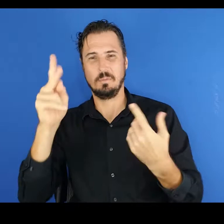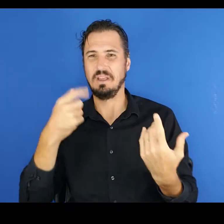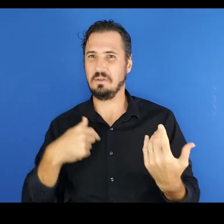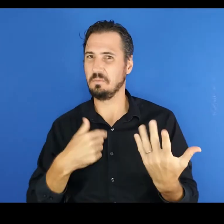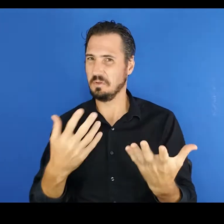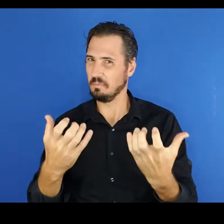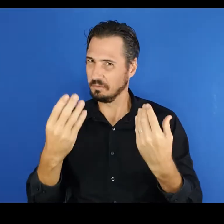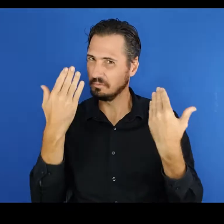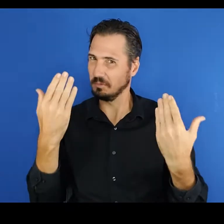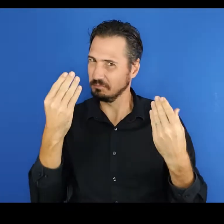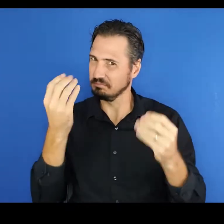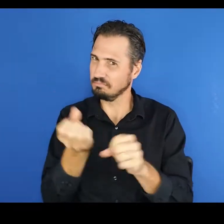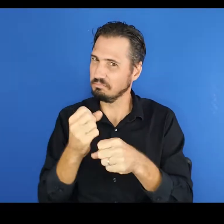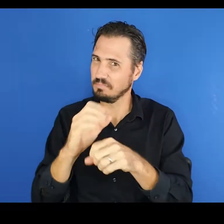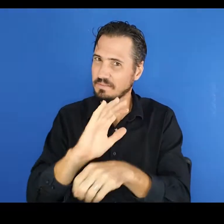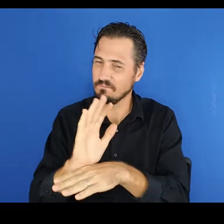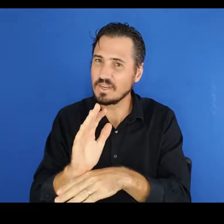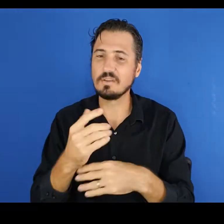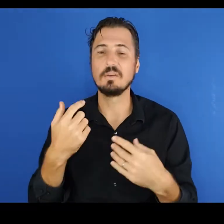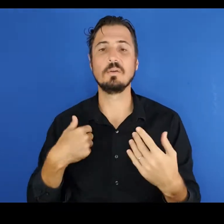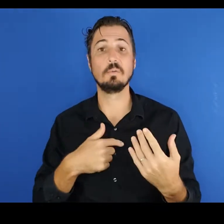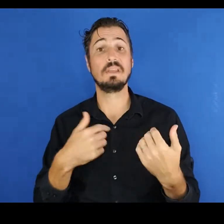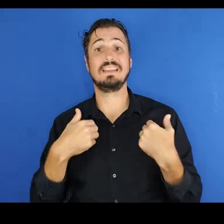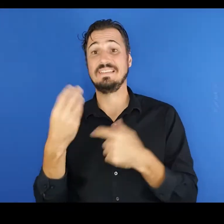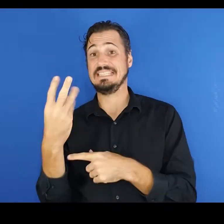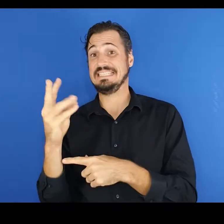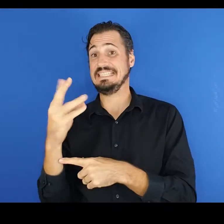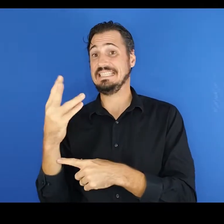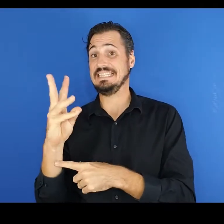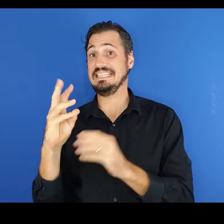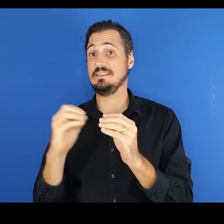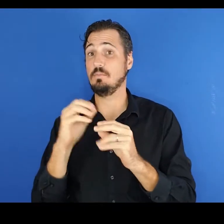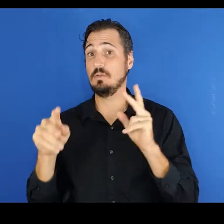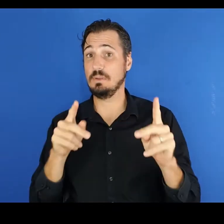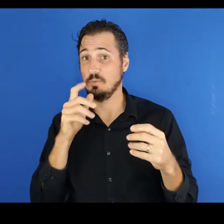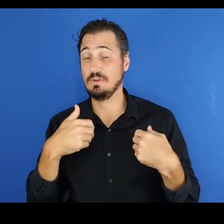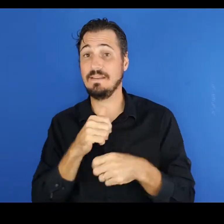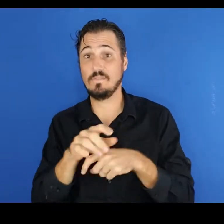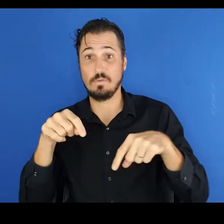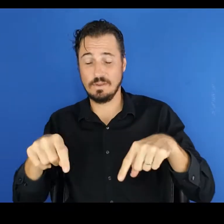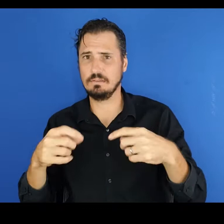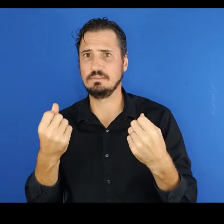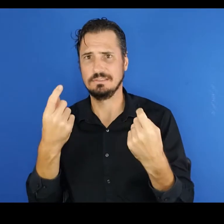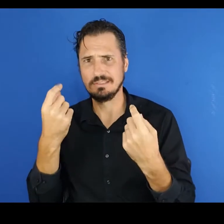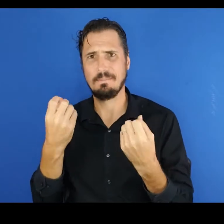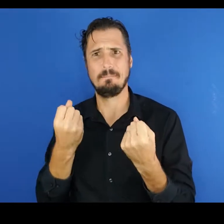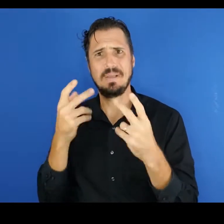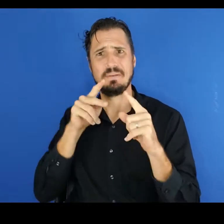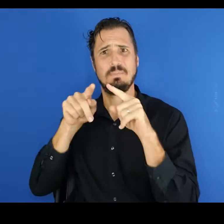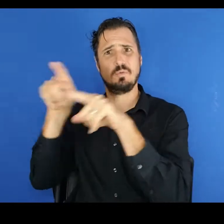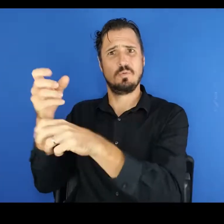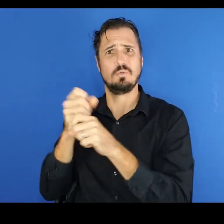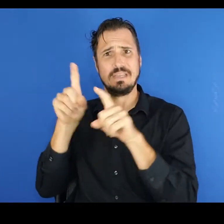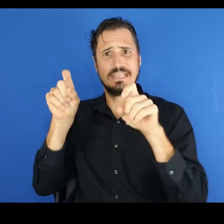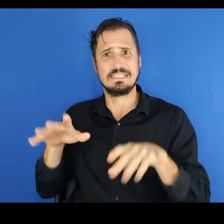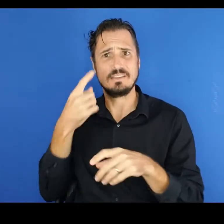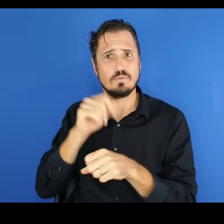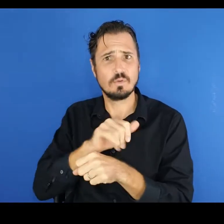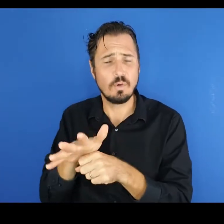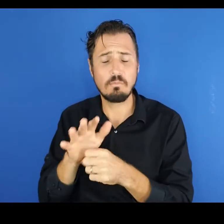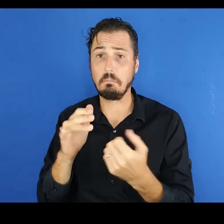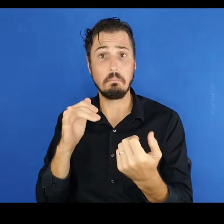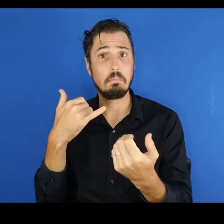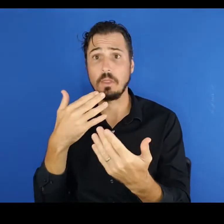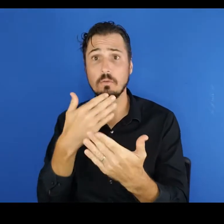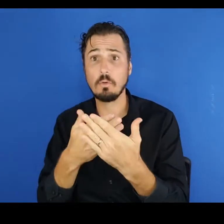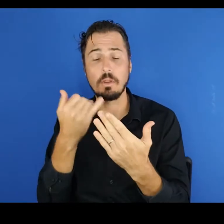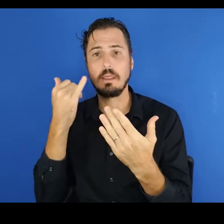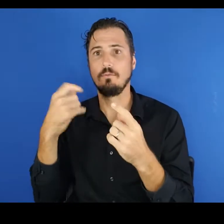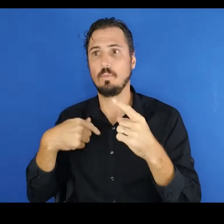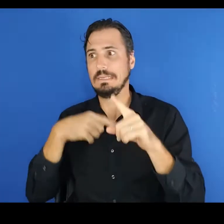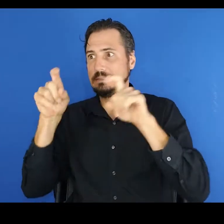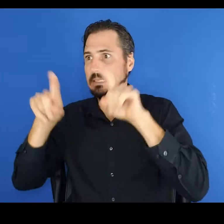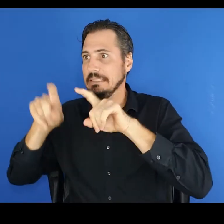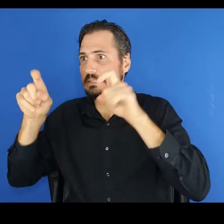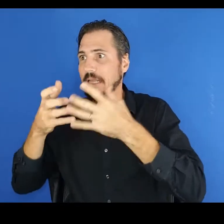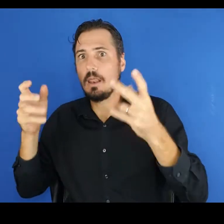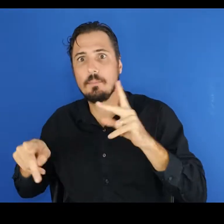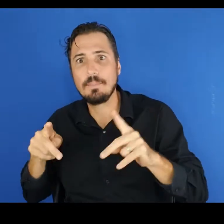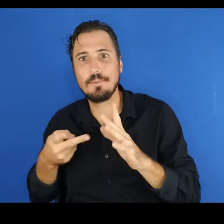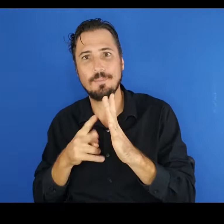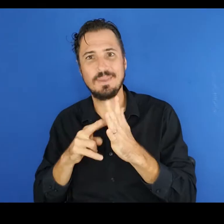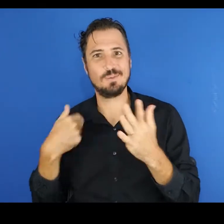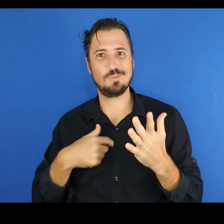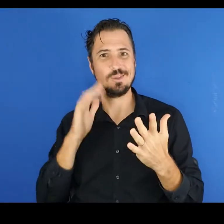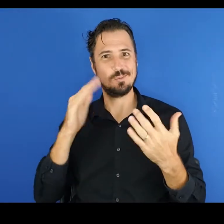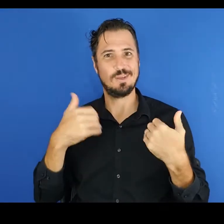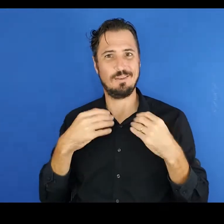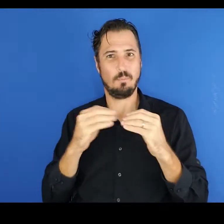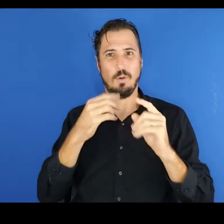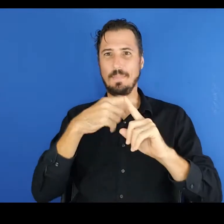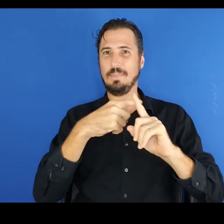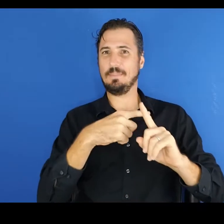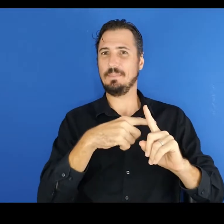The Department of Health is reporting 16 new cases today. We continue to see a high volume of people getting tested, which is a good thing. More testing catches more cases, so thank you to